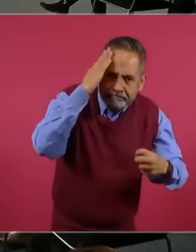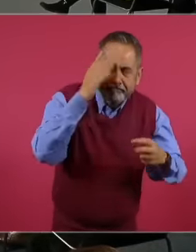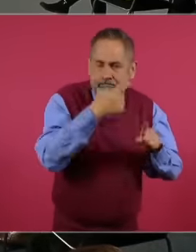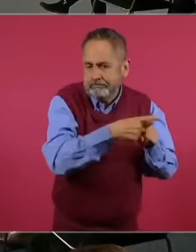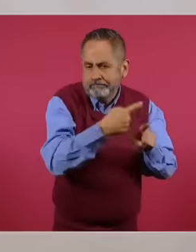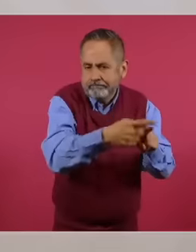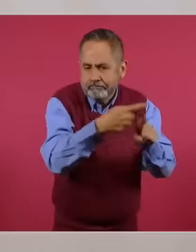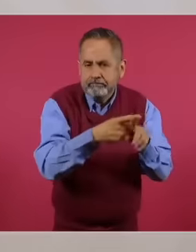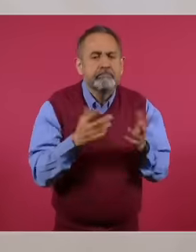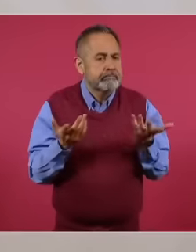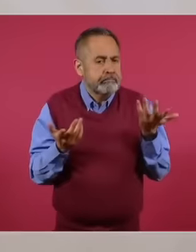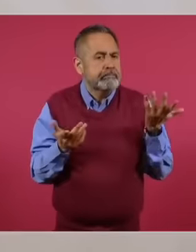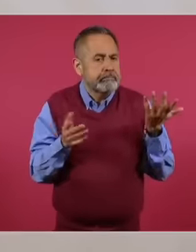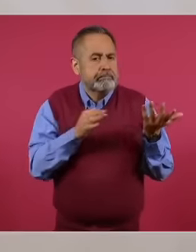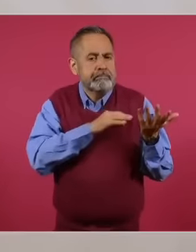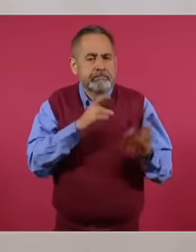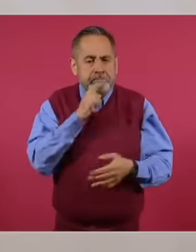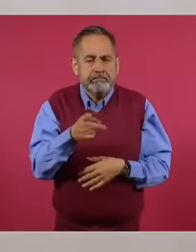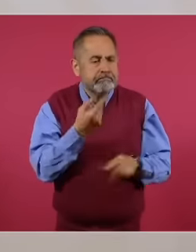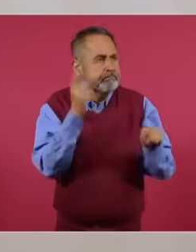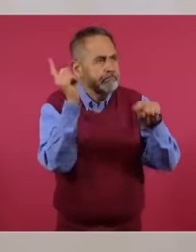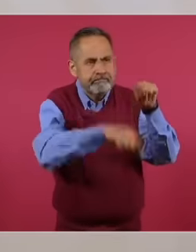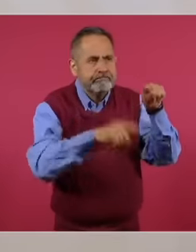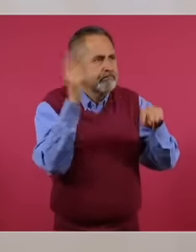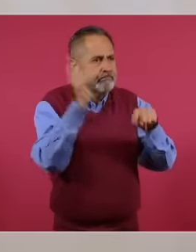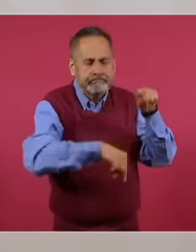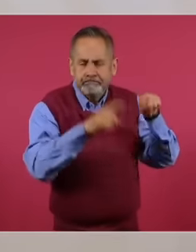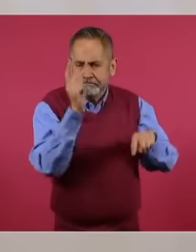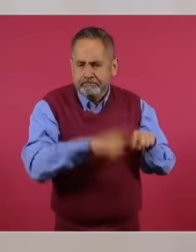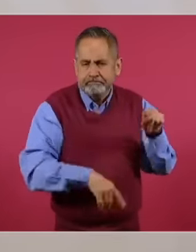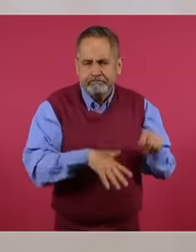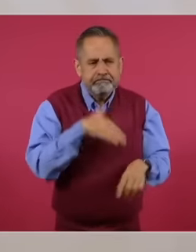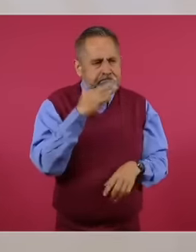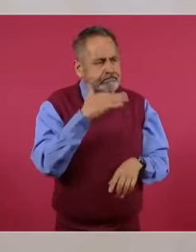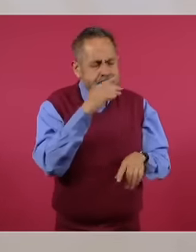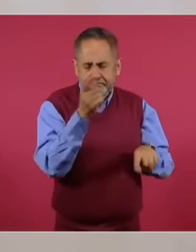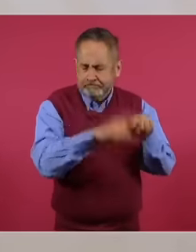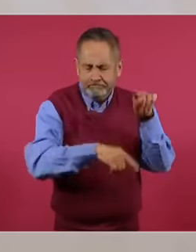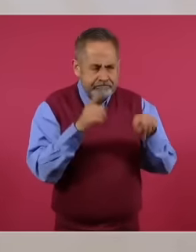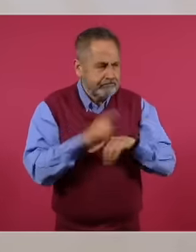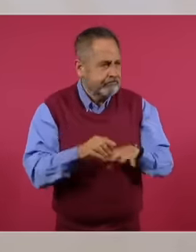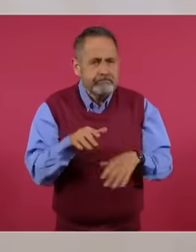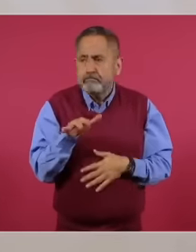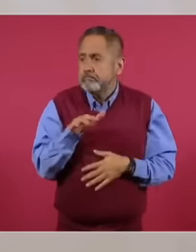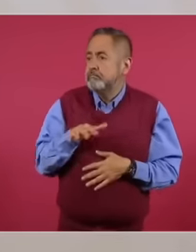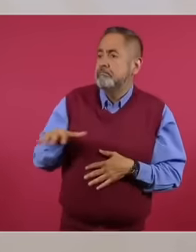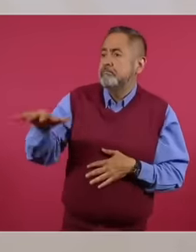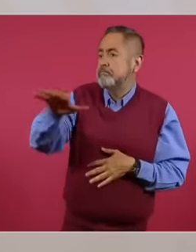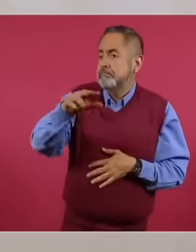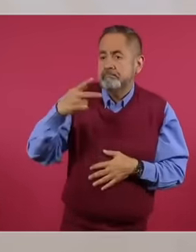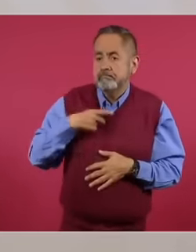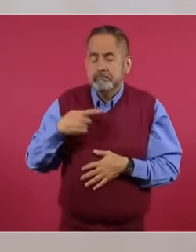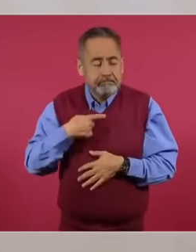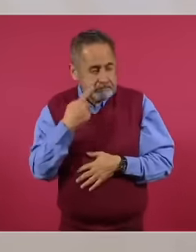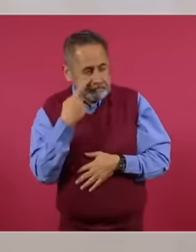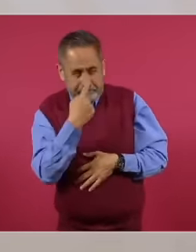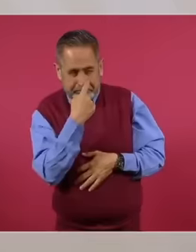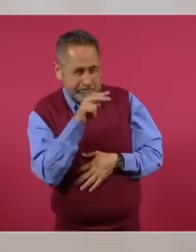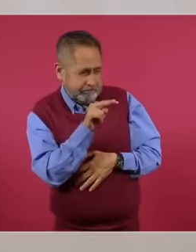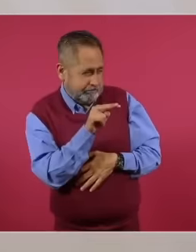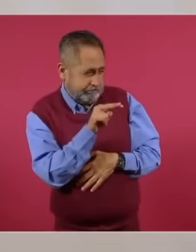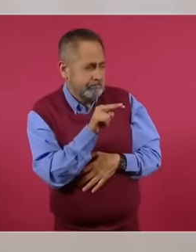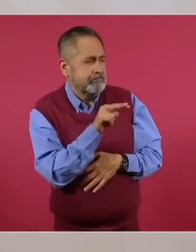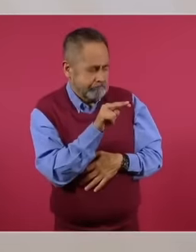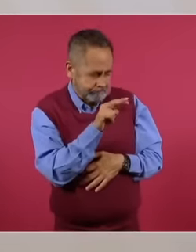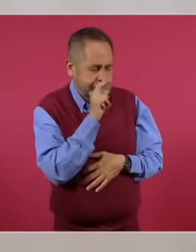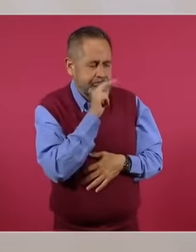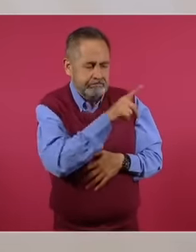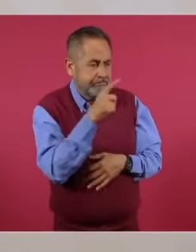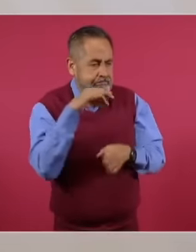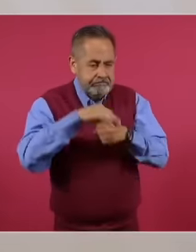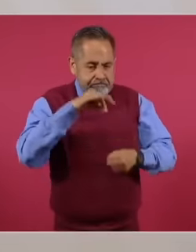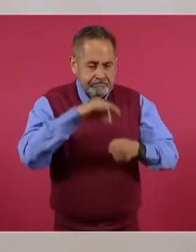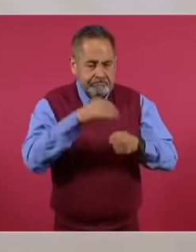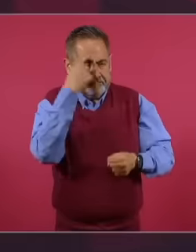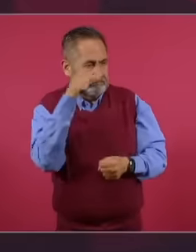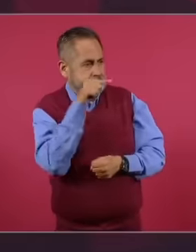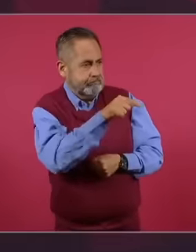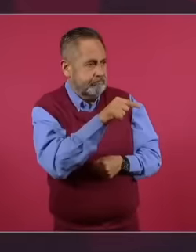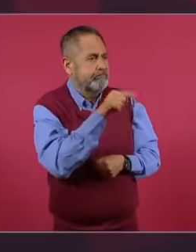cleanse the judiciary of corruption and let those judges, magistrates, ministers know